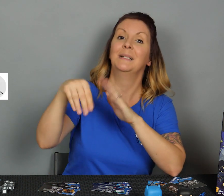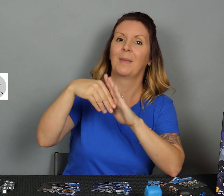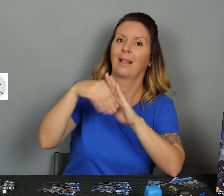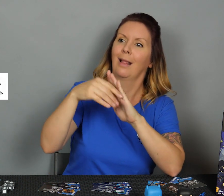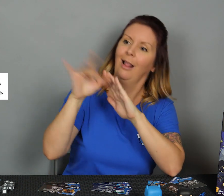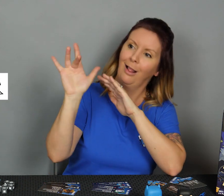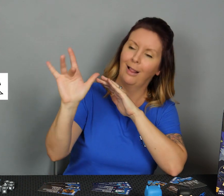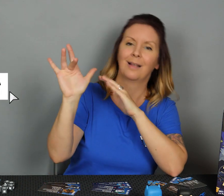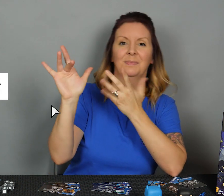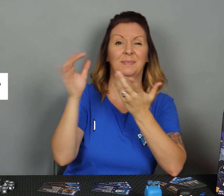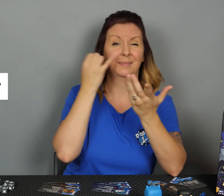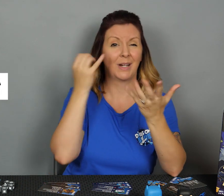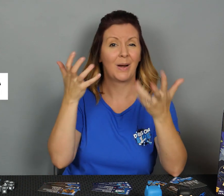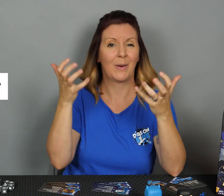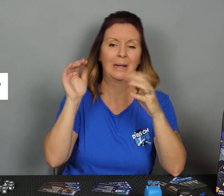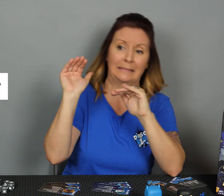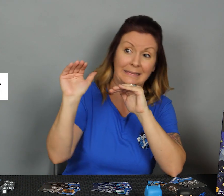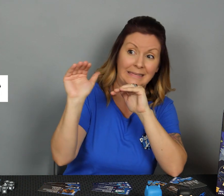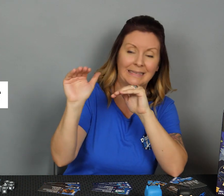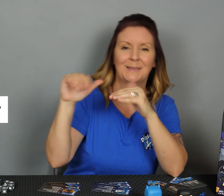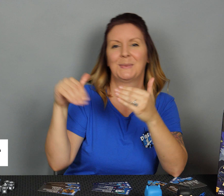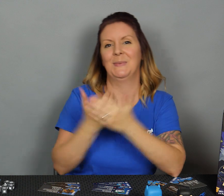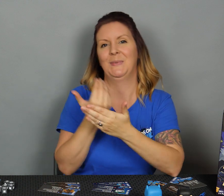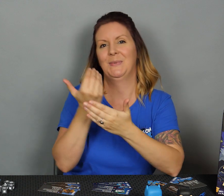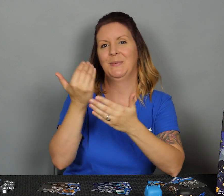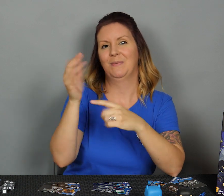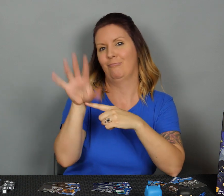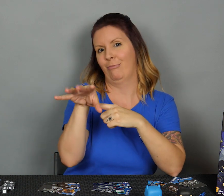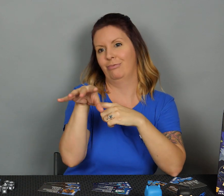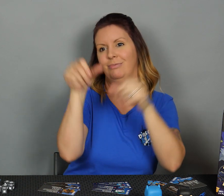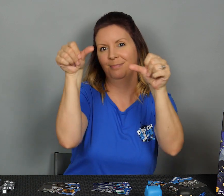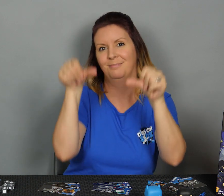post a new video!